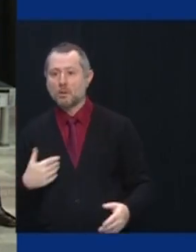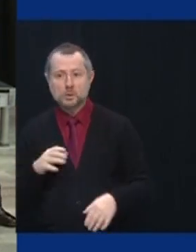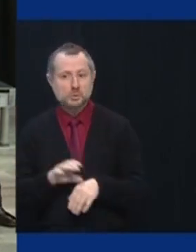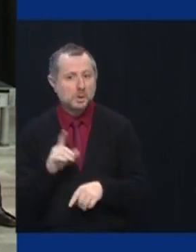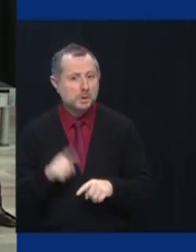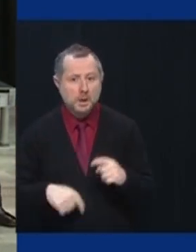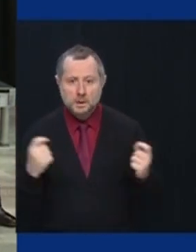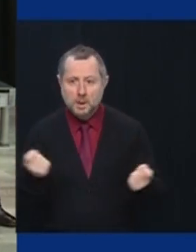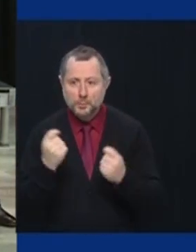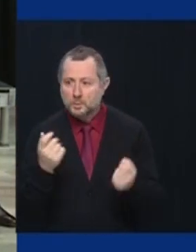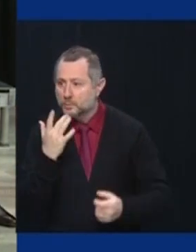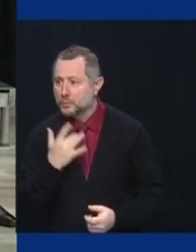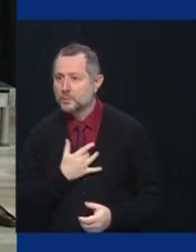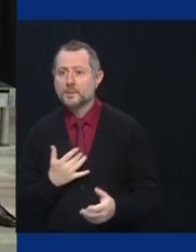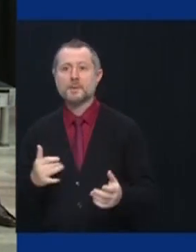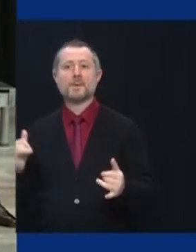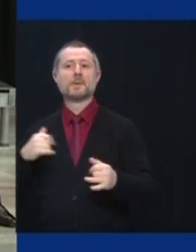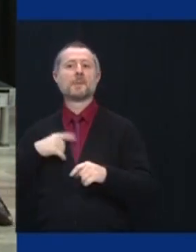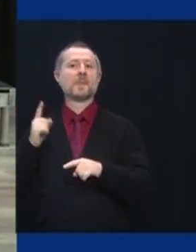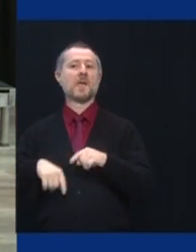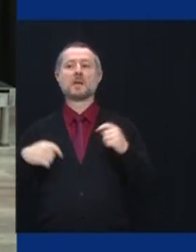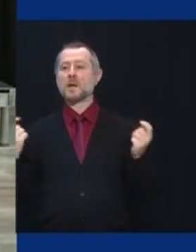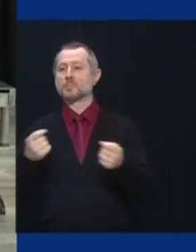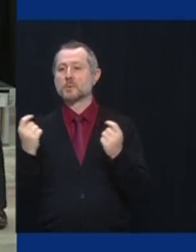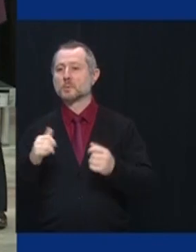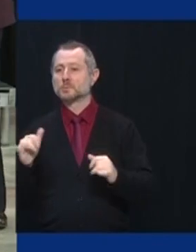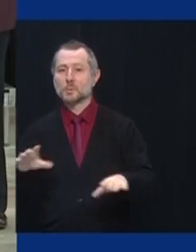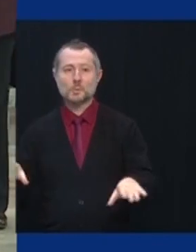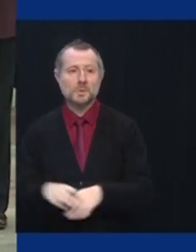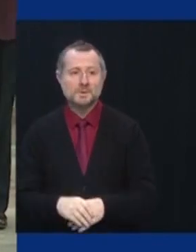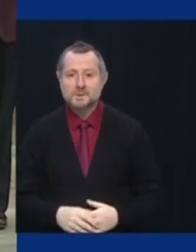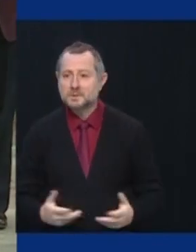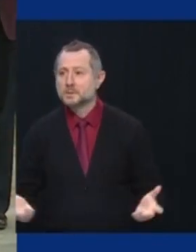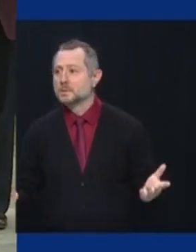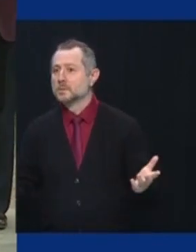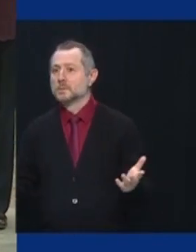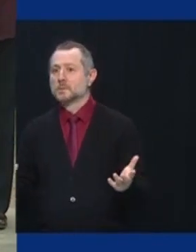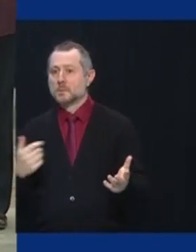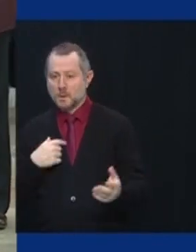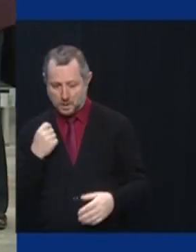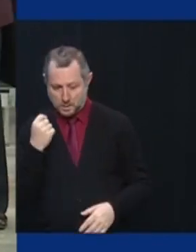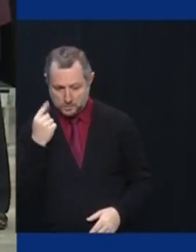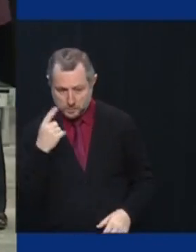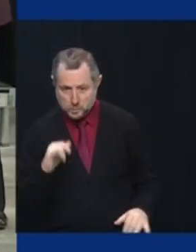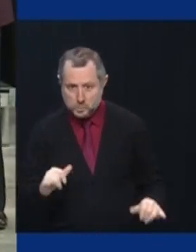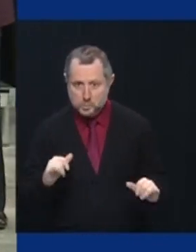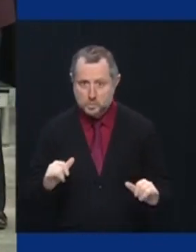DAY FOR THE FIRST TIME PEOPLE WERE NOT ABLE TO CELEBRATE BIRTHDAYS AND ANNIVERSARIES WITH